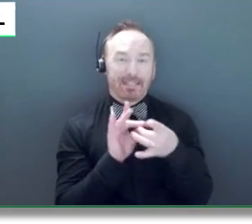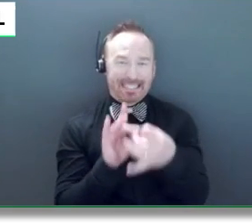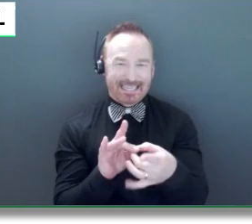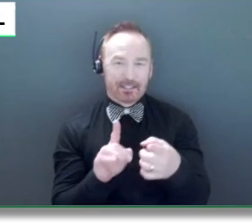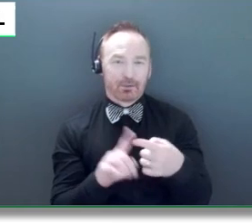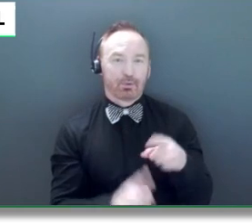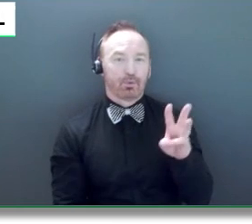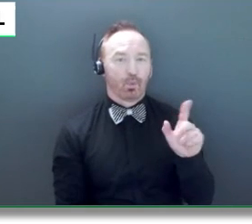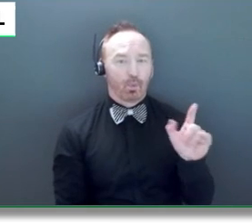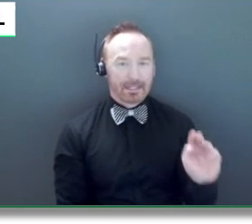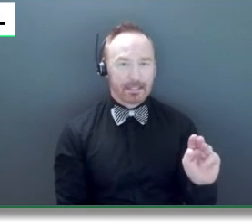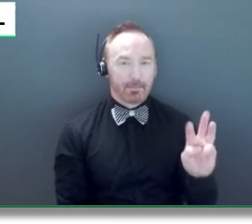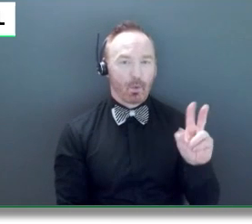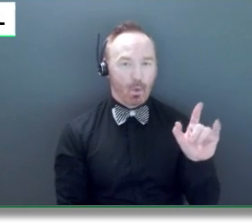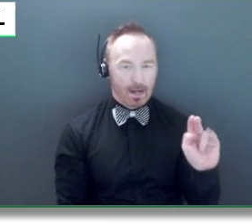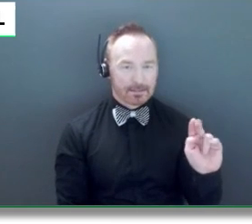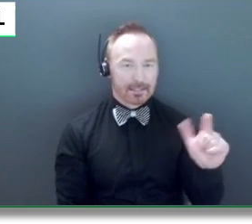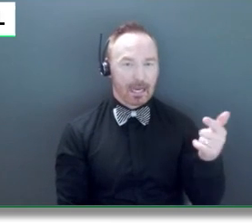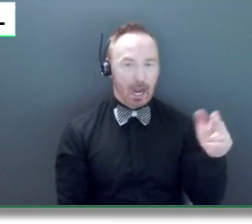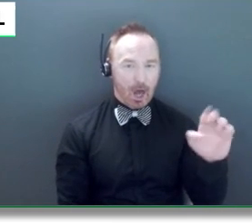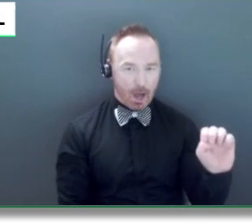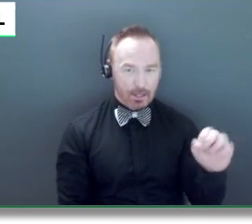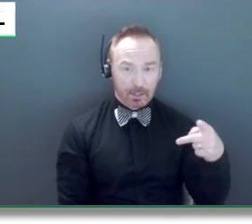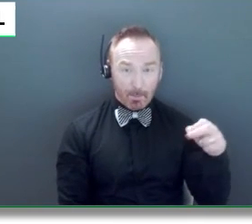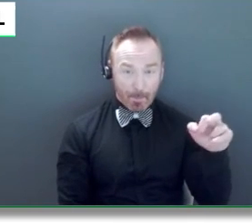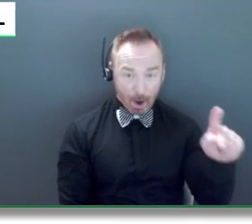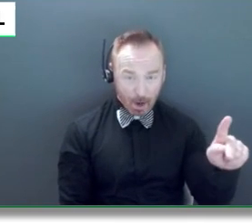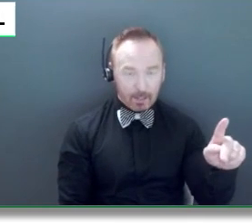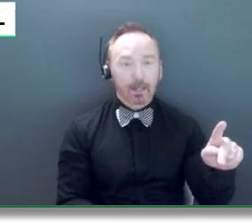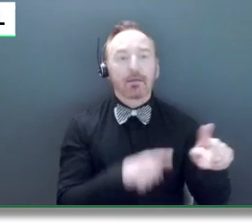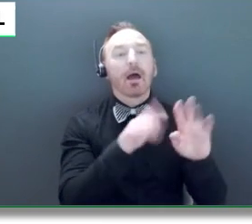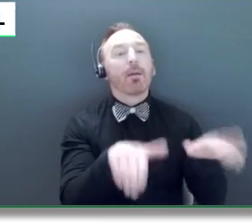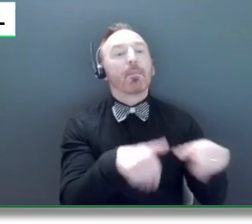incredible fully inclusive and accessible accommodations um in a